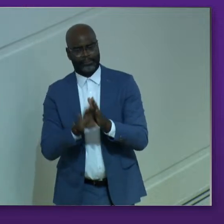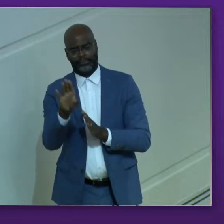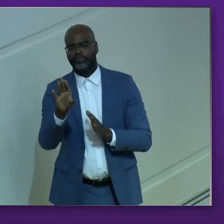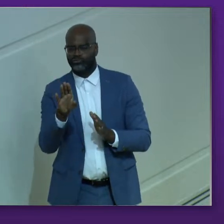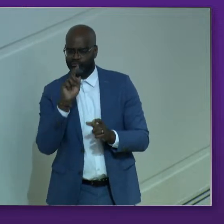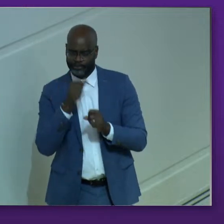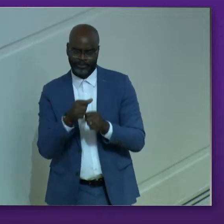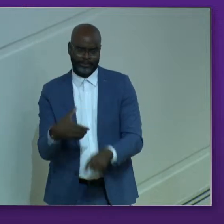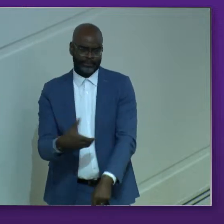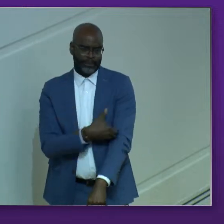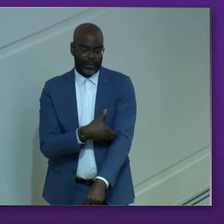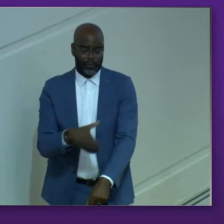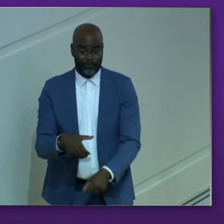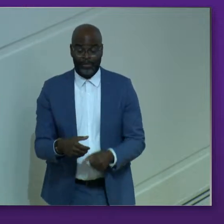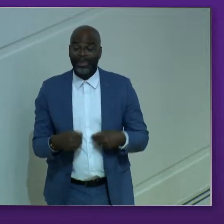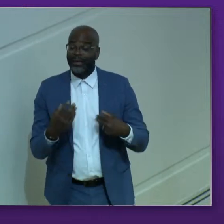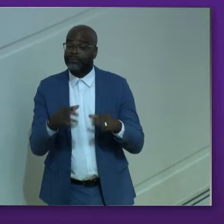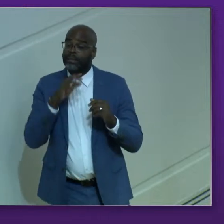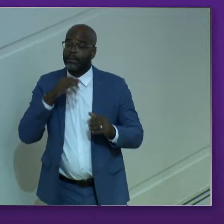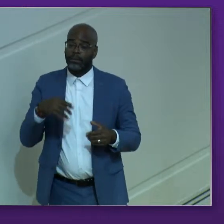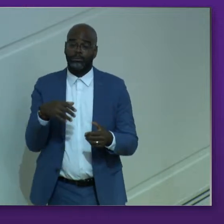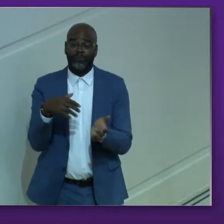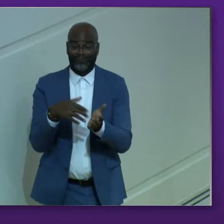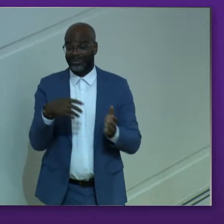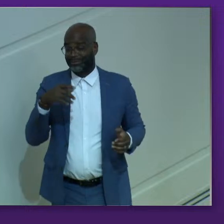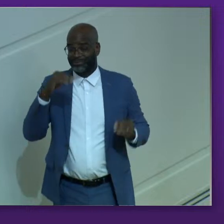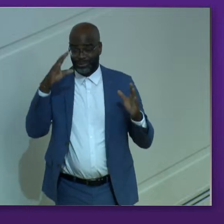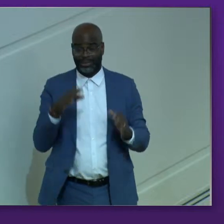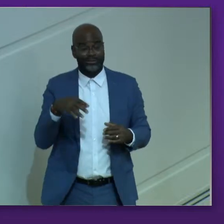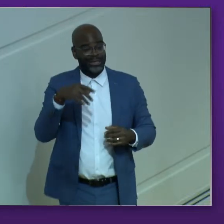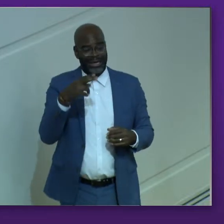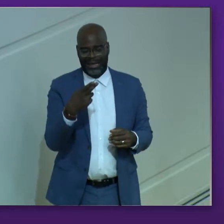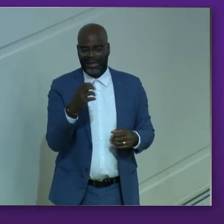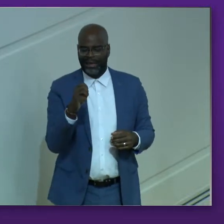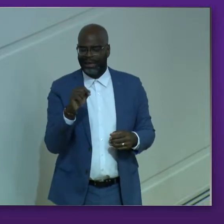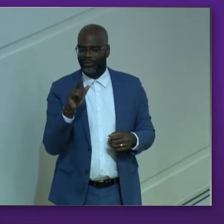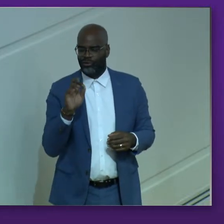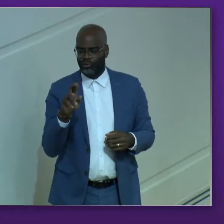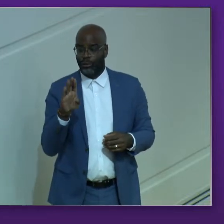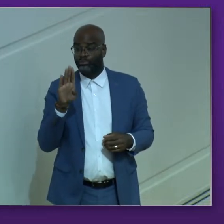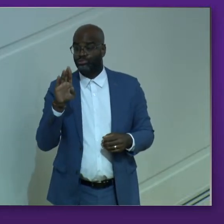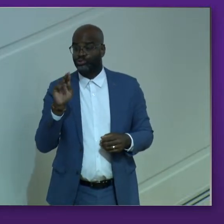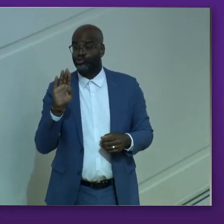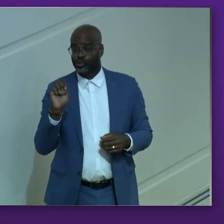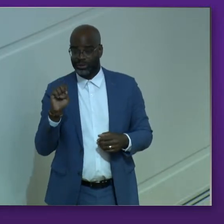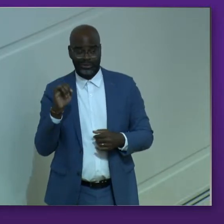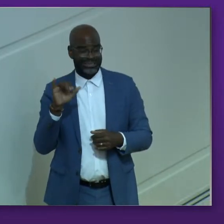INTENTIONAL ABOUT CREATING EXPERIENCES AS AN MENTION NOT ONLY ECONOMIC IMPACTTHAT SOCIAL